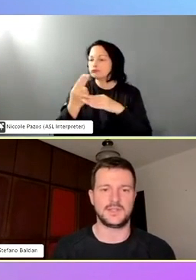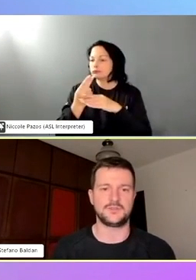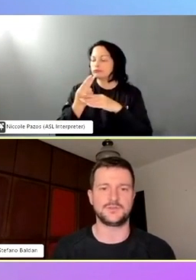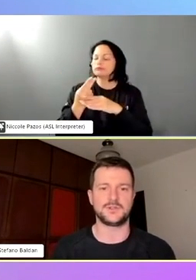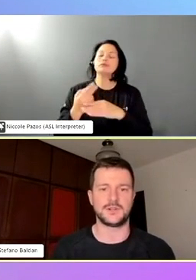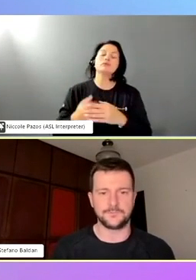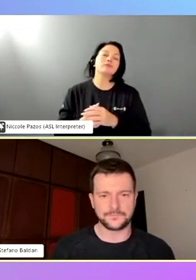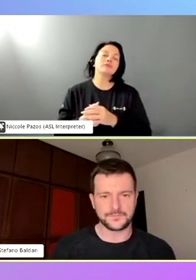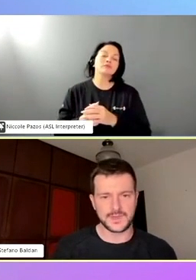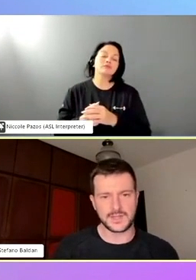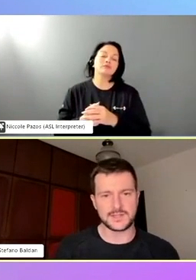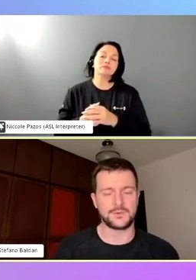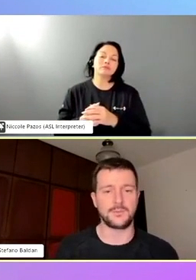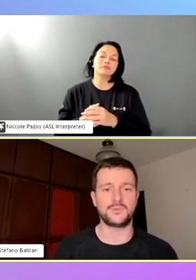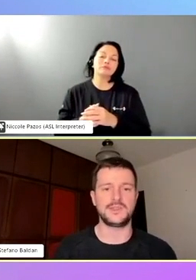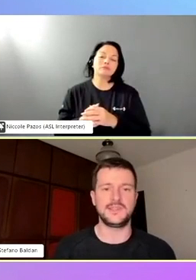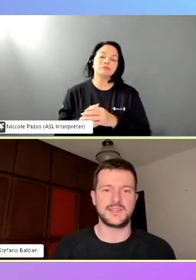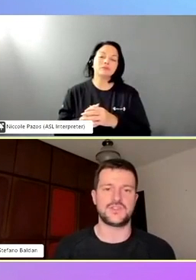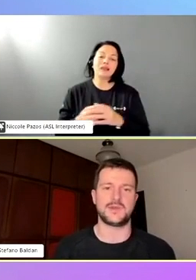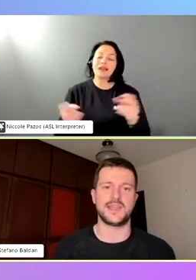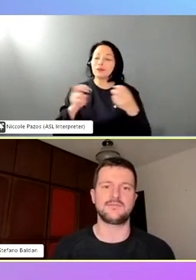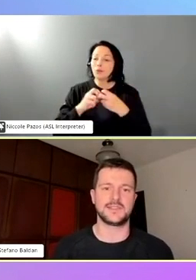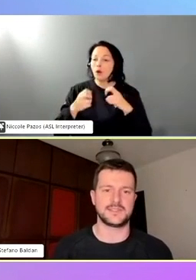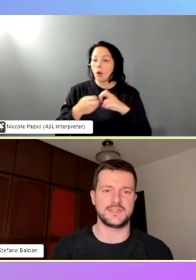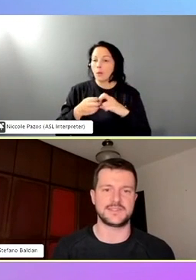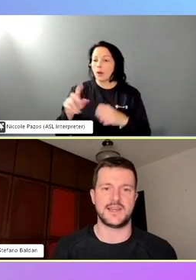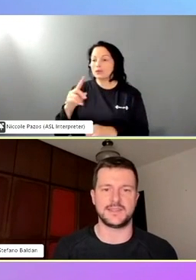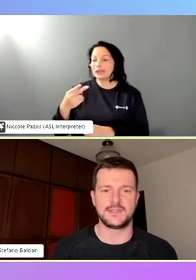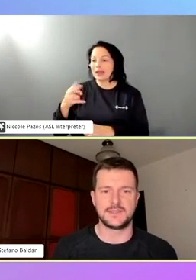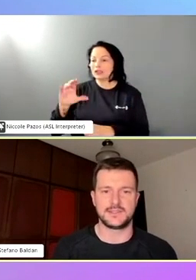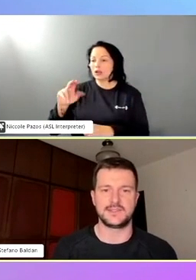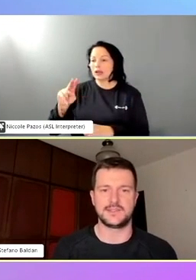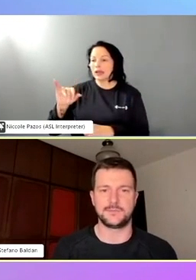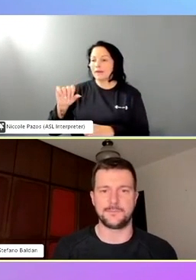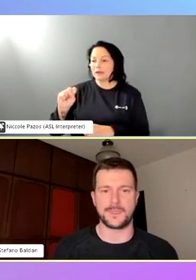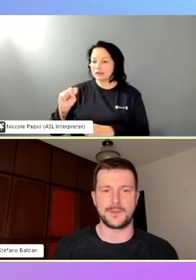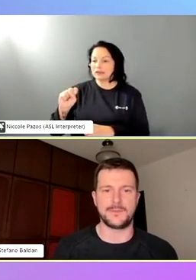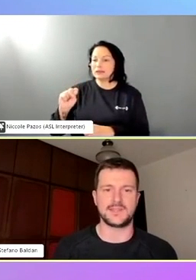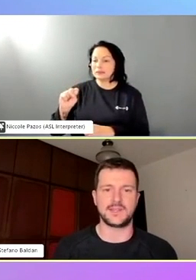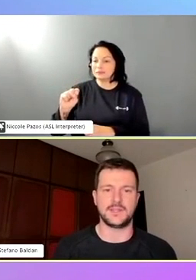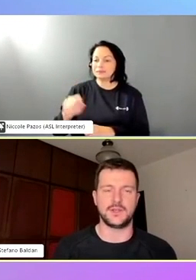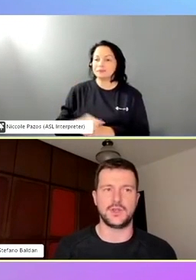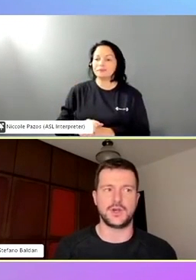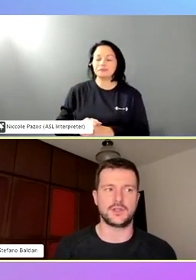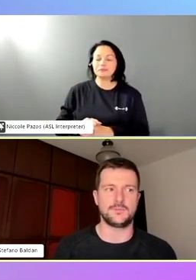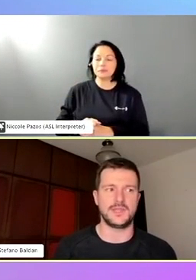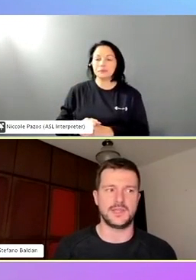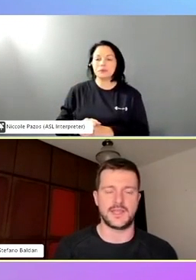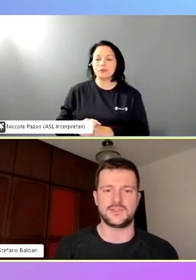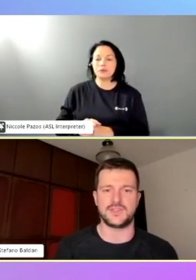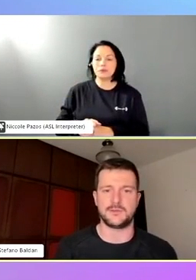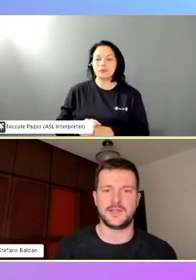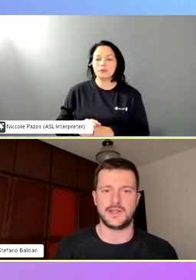will be available on demand for axe-con participants on this website. Slides in this presentation are already